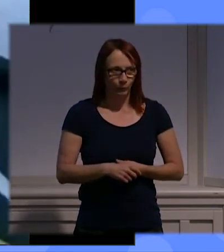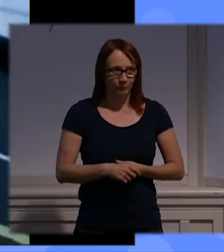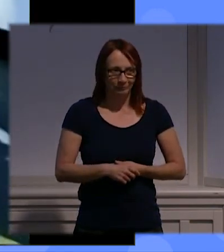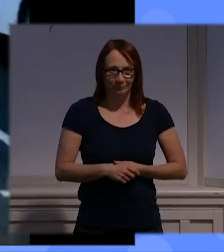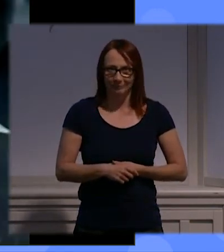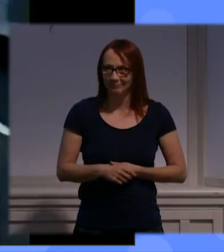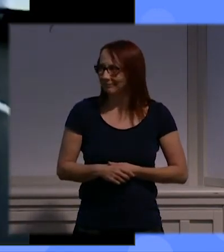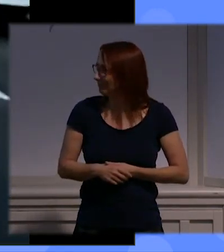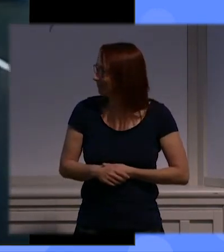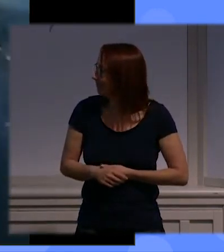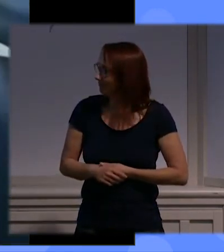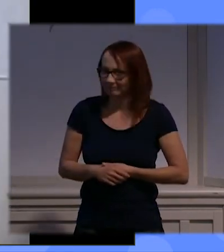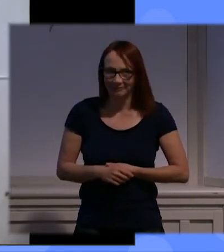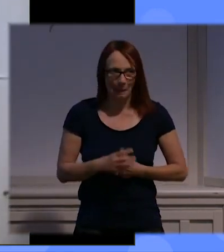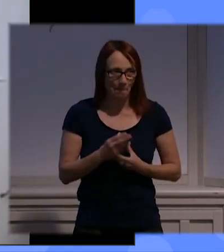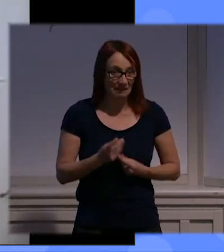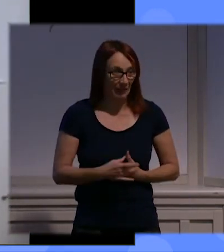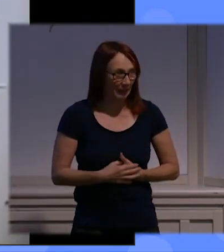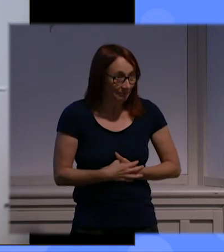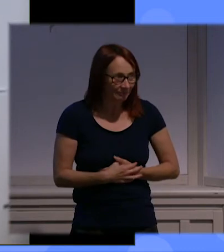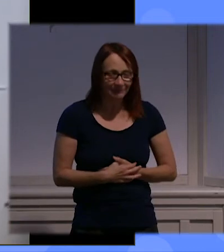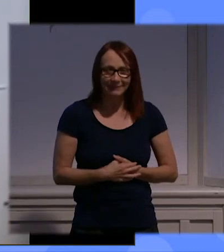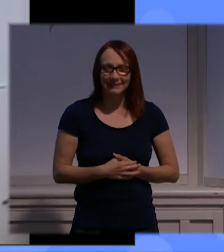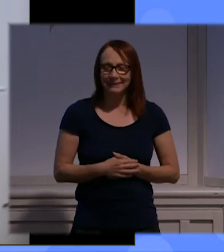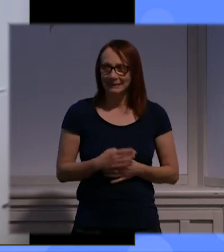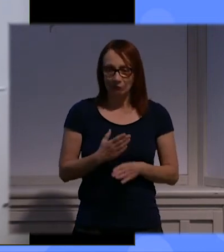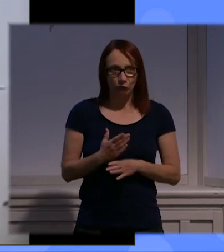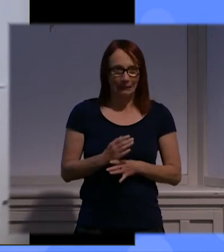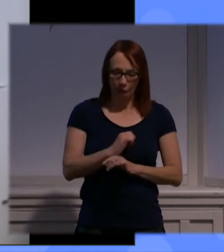struggling to survive but they didn't get your pennies over piggy bank to pay